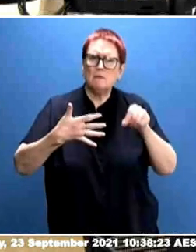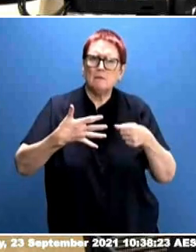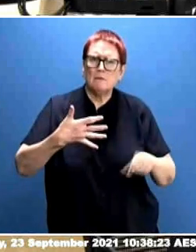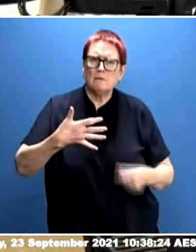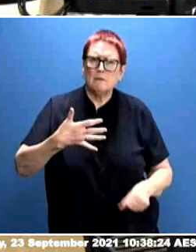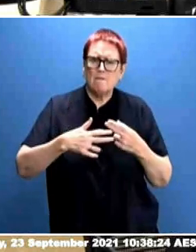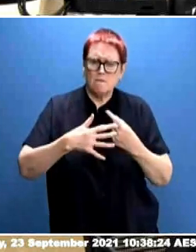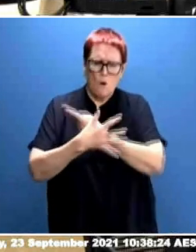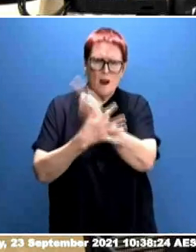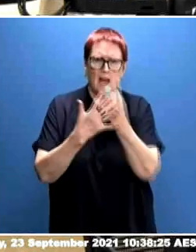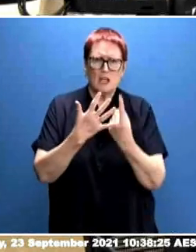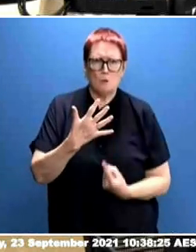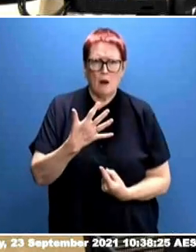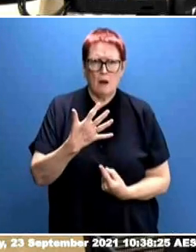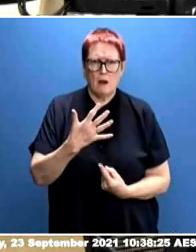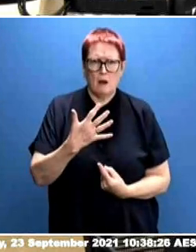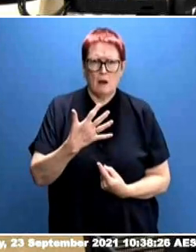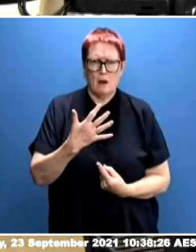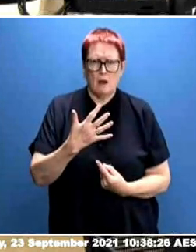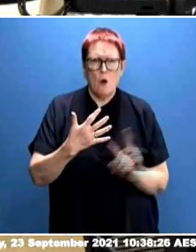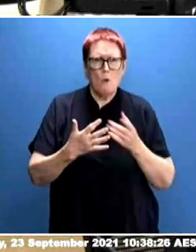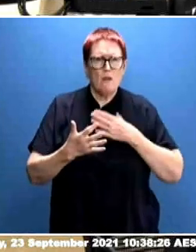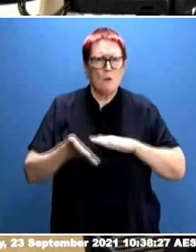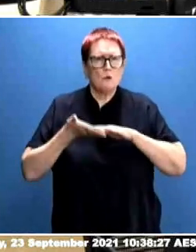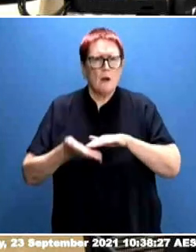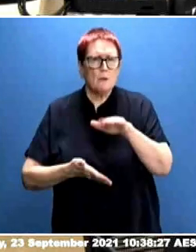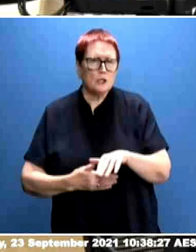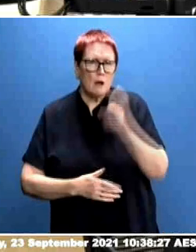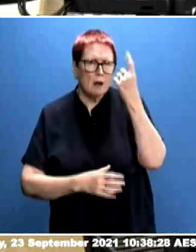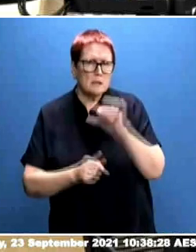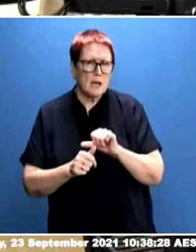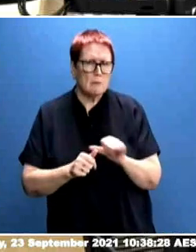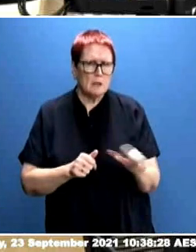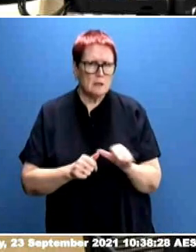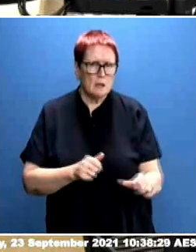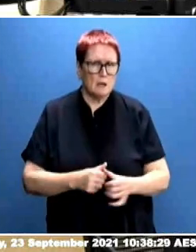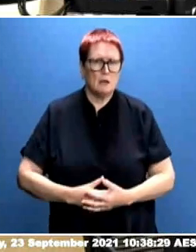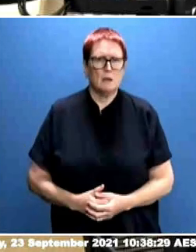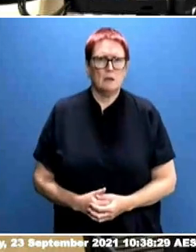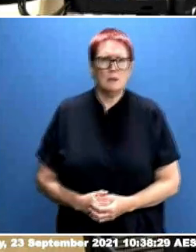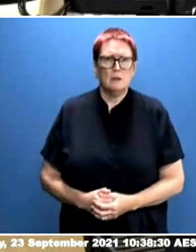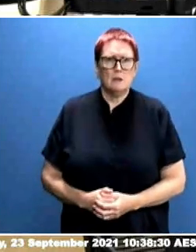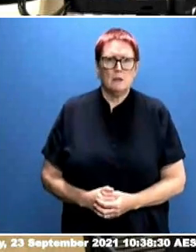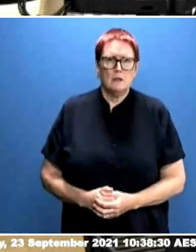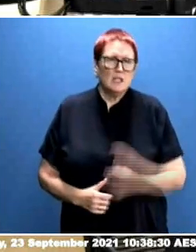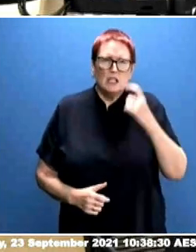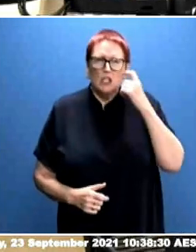from the Wellbeing Outcomes Framework to identify a raw score or scores